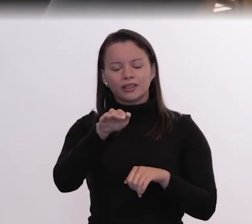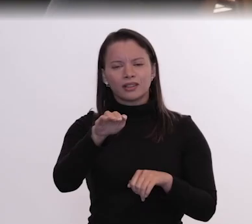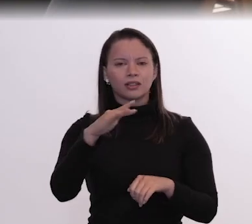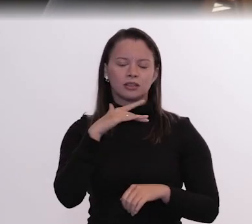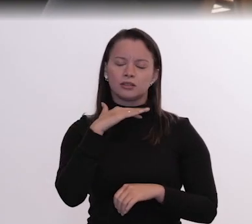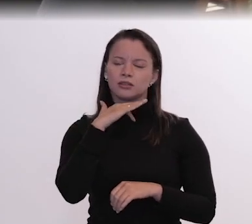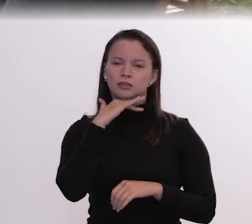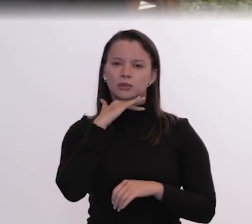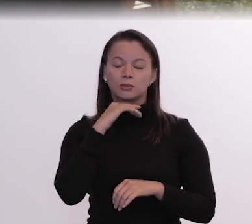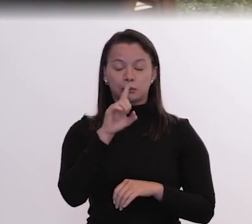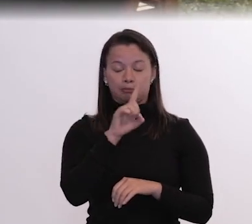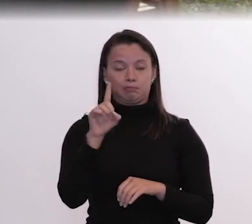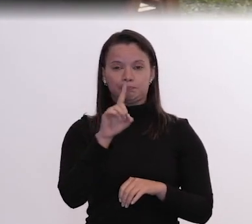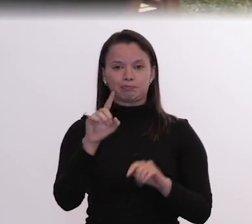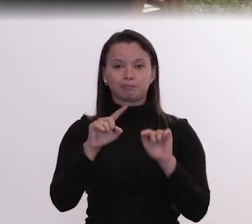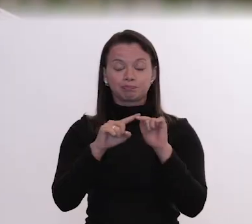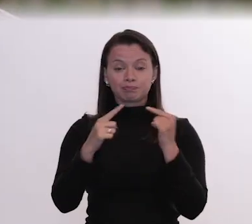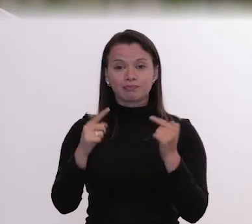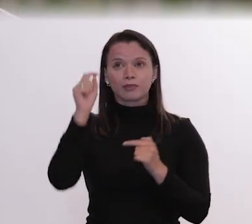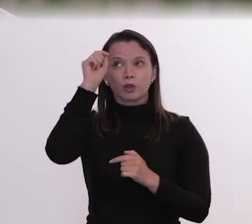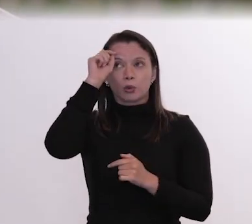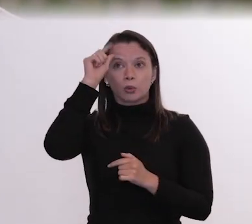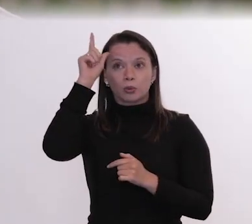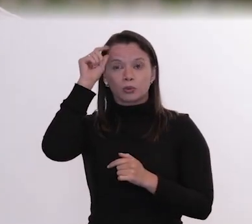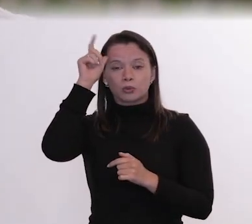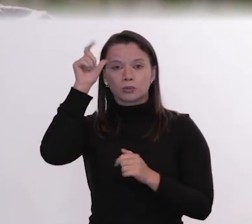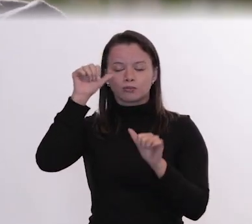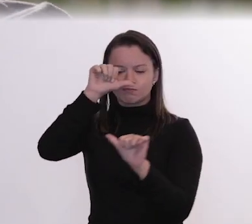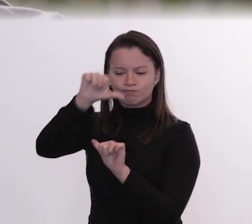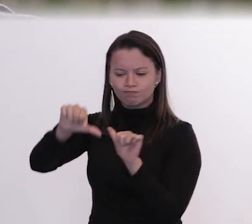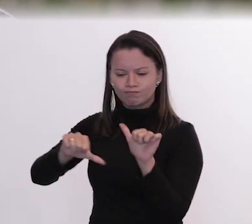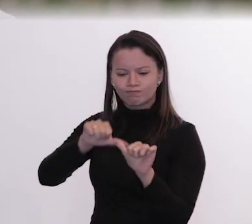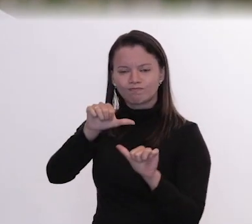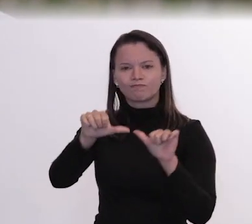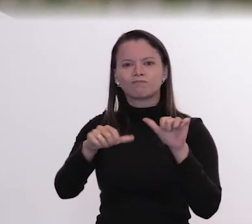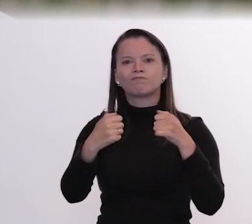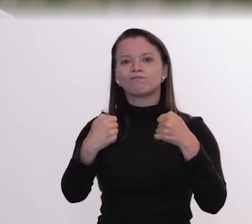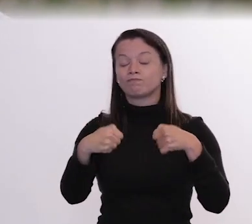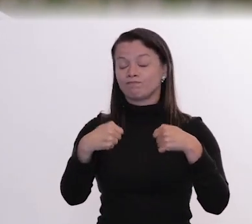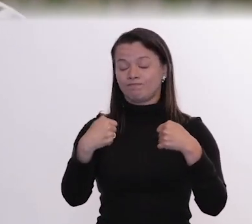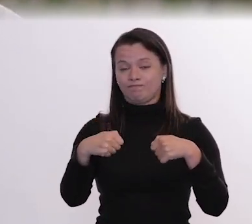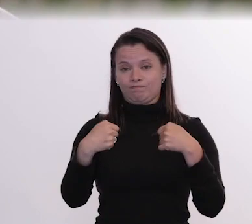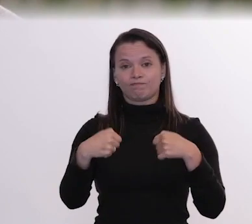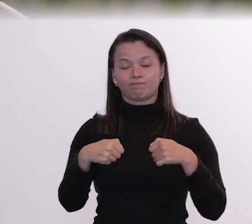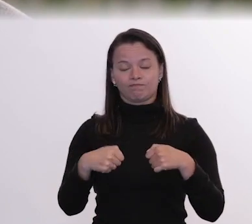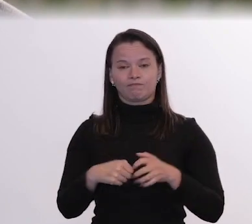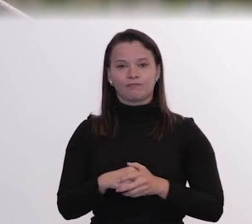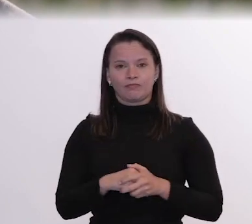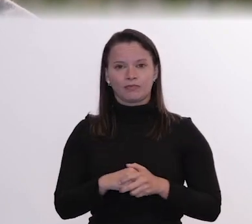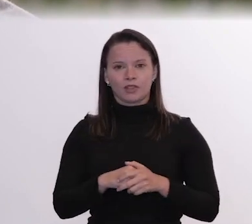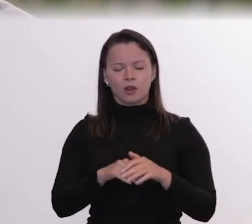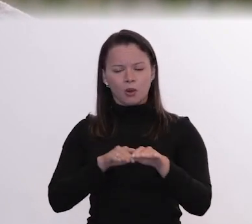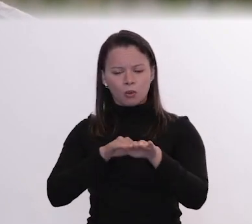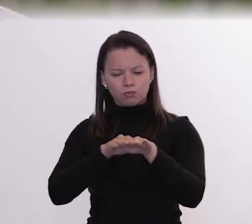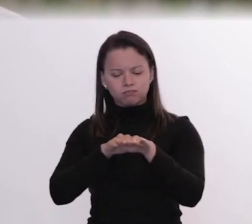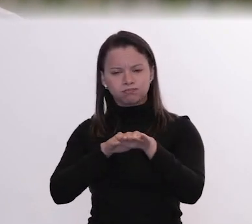who think cities are made for cars are bad people. They were brought up this way. In this reality.